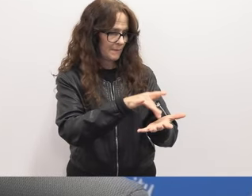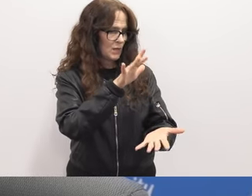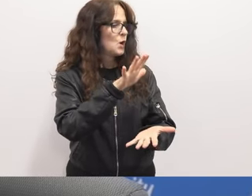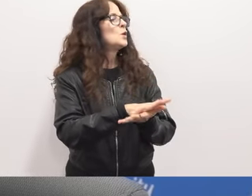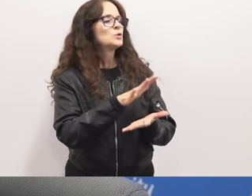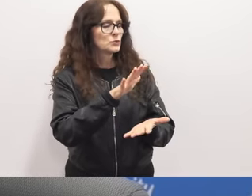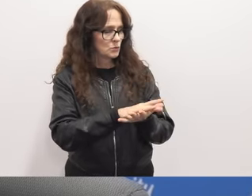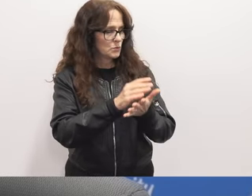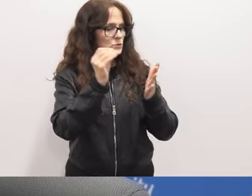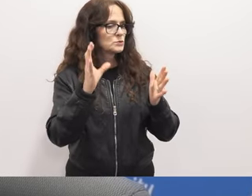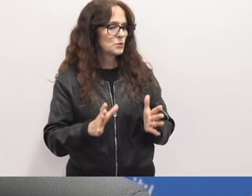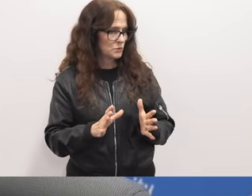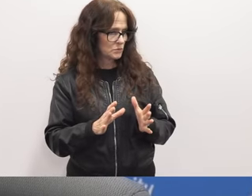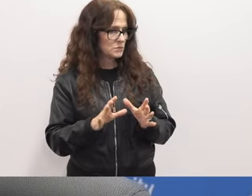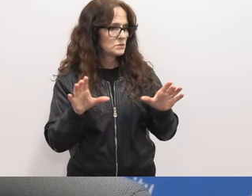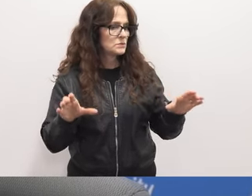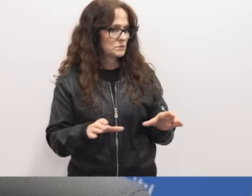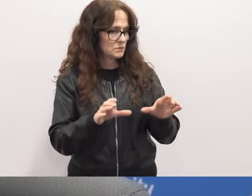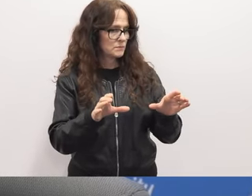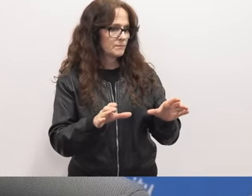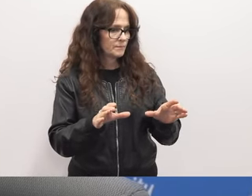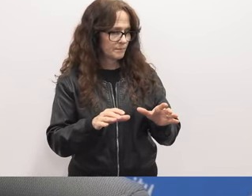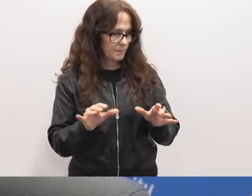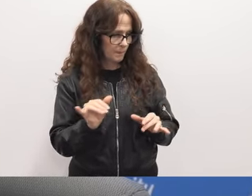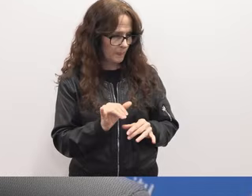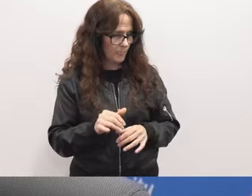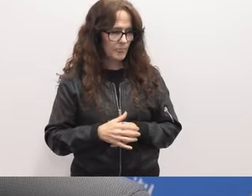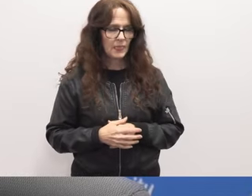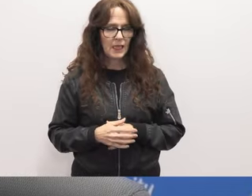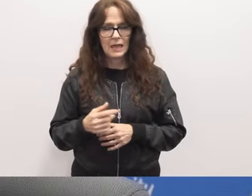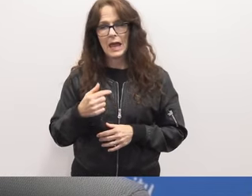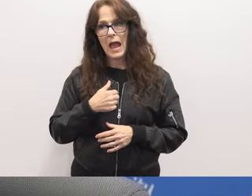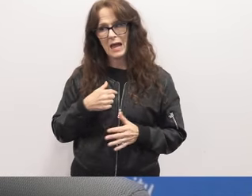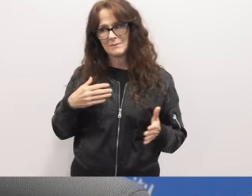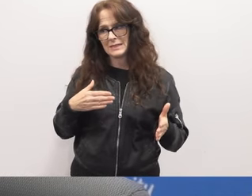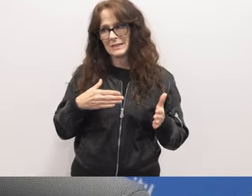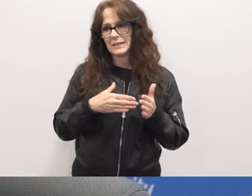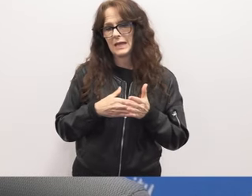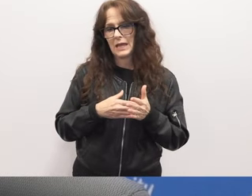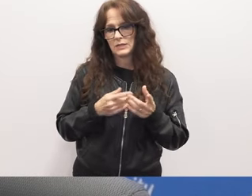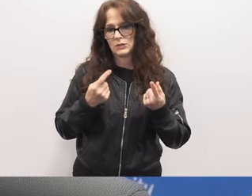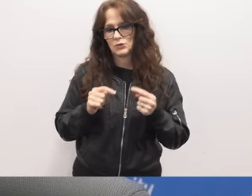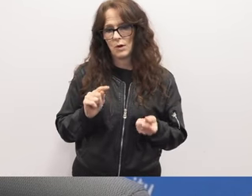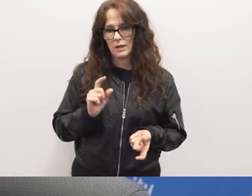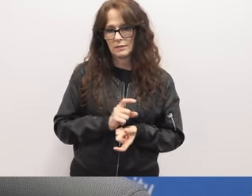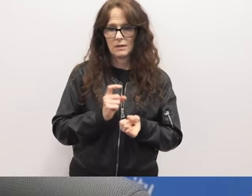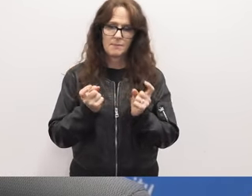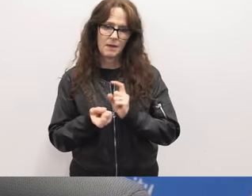performance as well. So I would be against trying to modify by combining goals